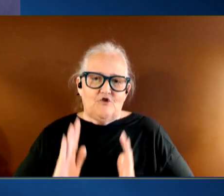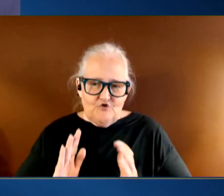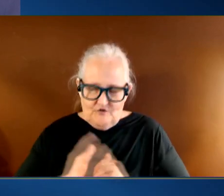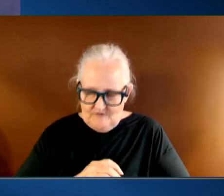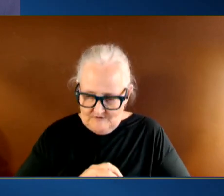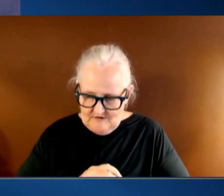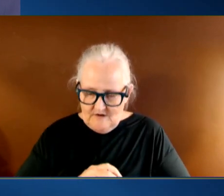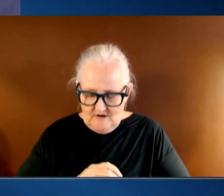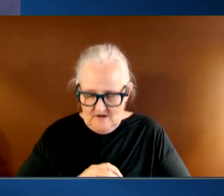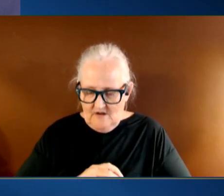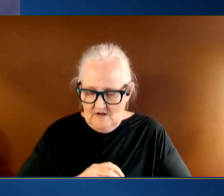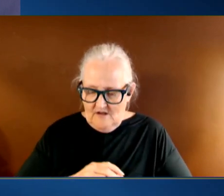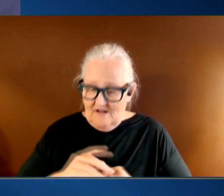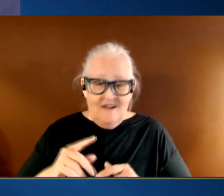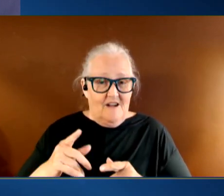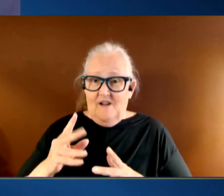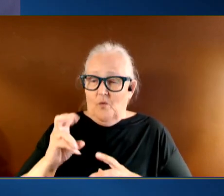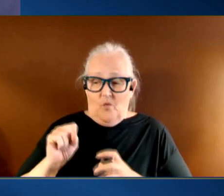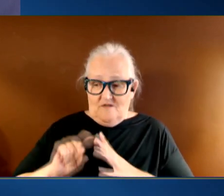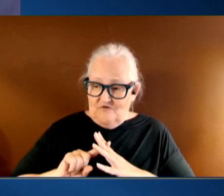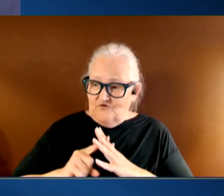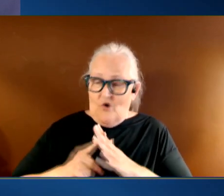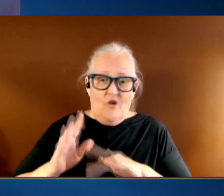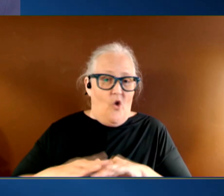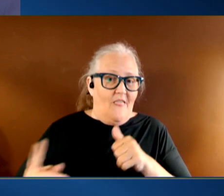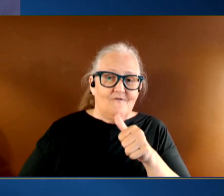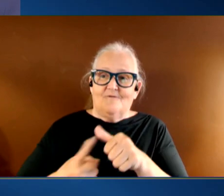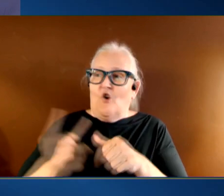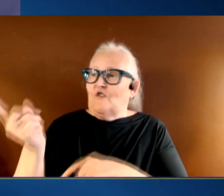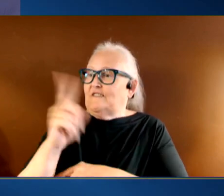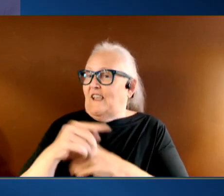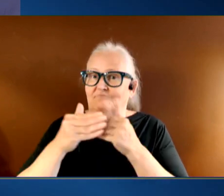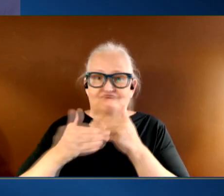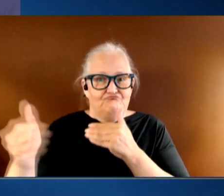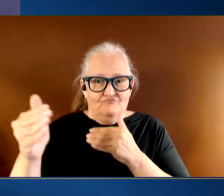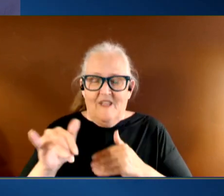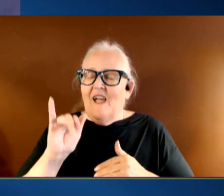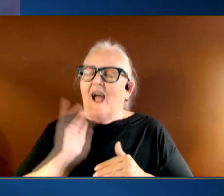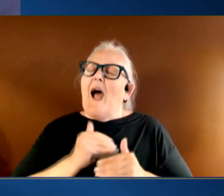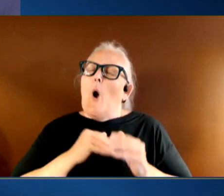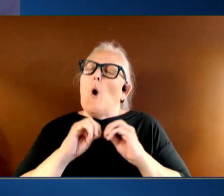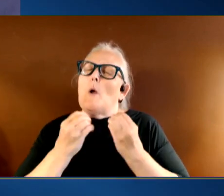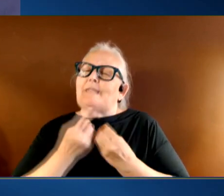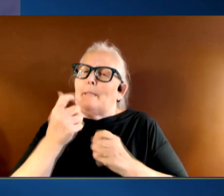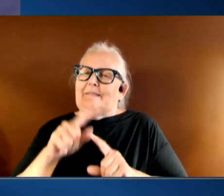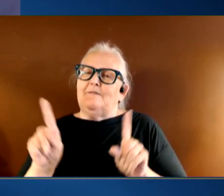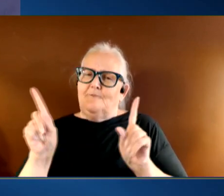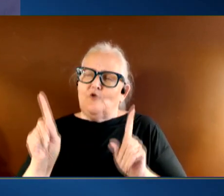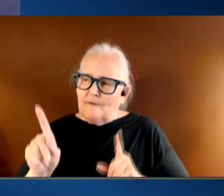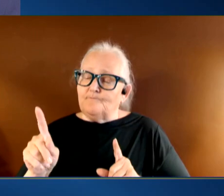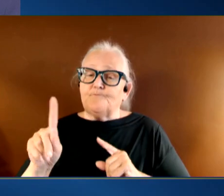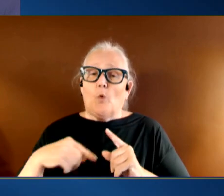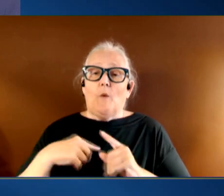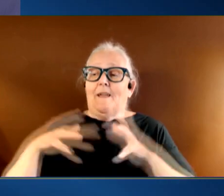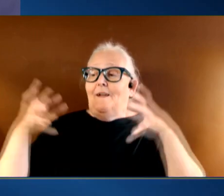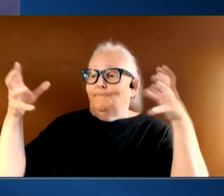day one. We're a unique organization in that when we came together, it was very purposeful.